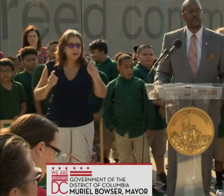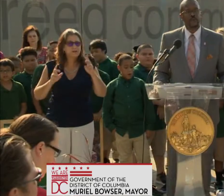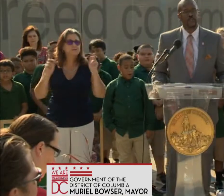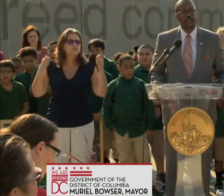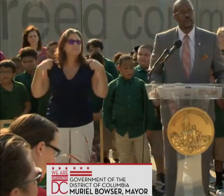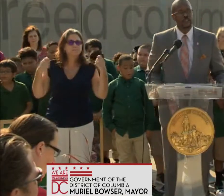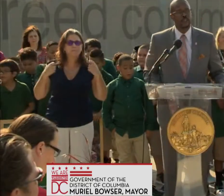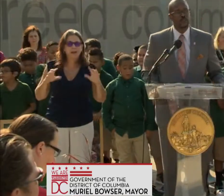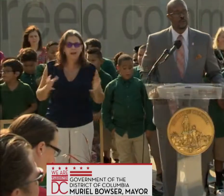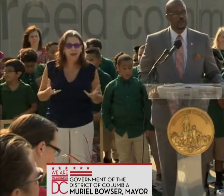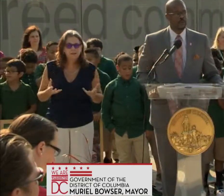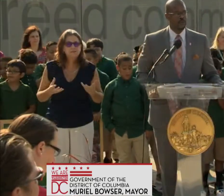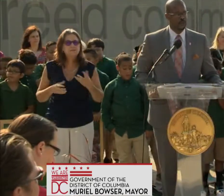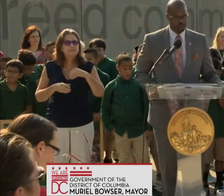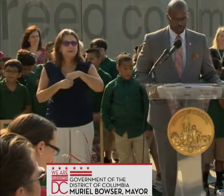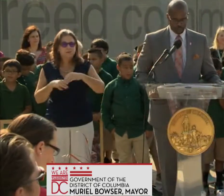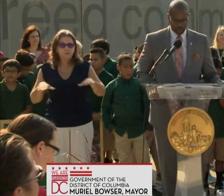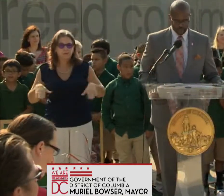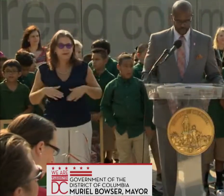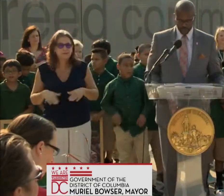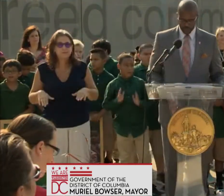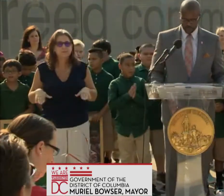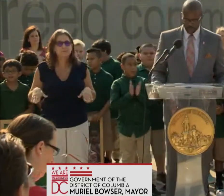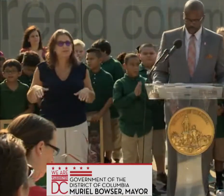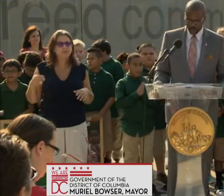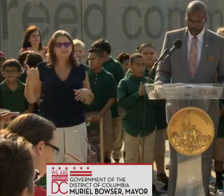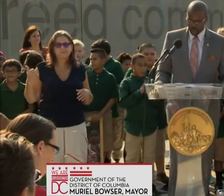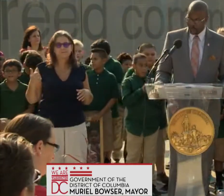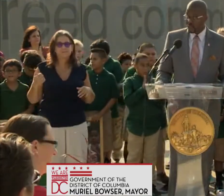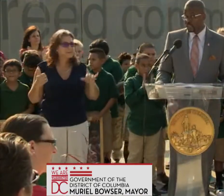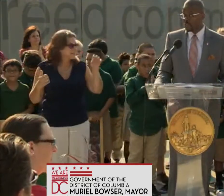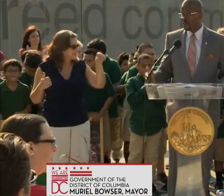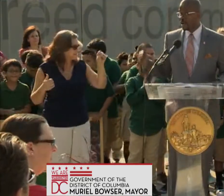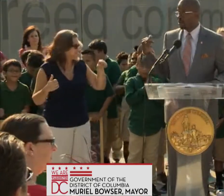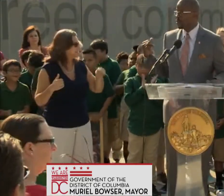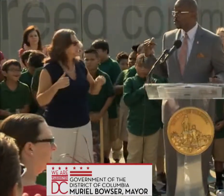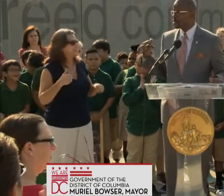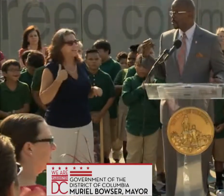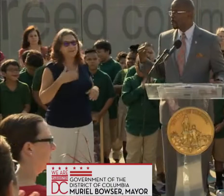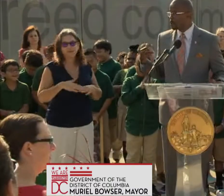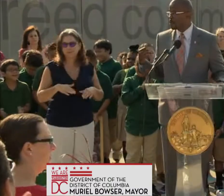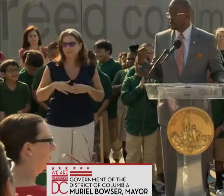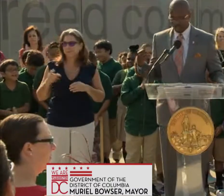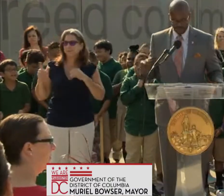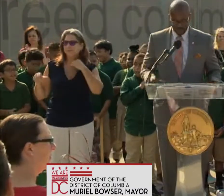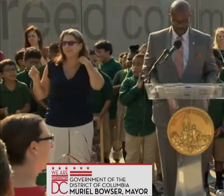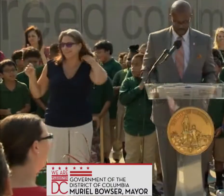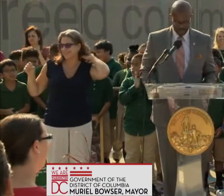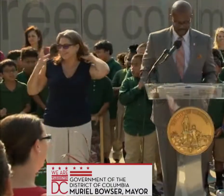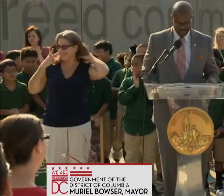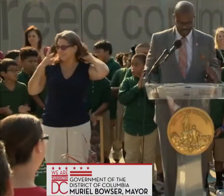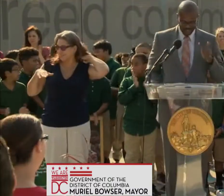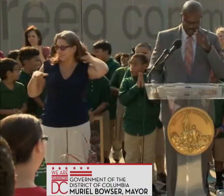Reed Elementary swimming pool yes you guys give it up if you've seen the pool